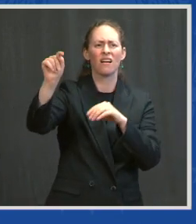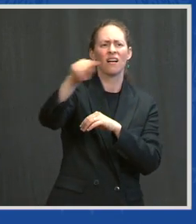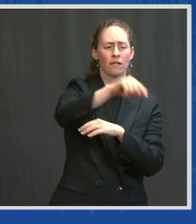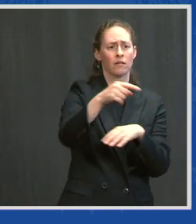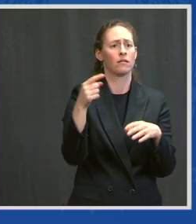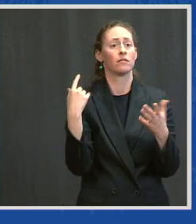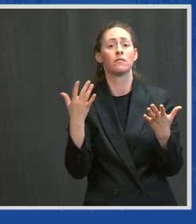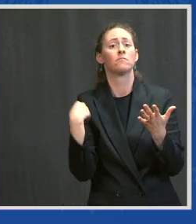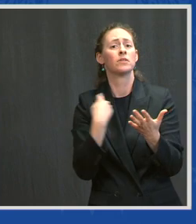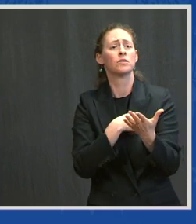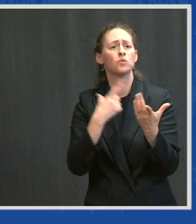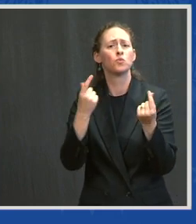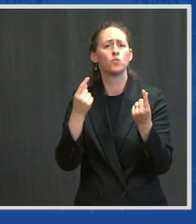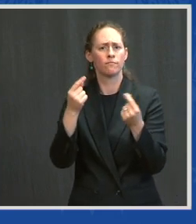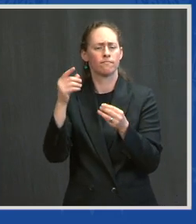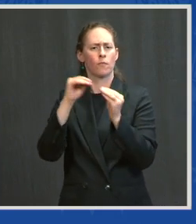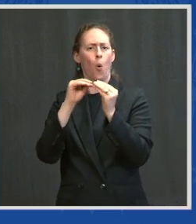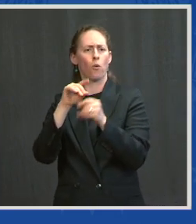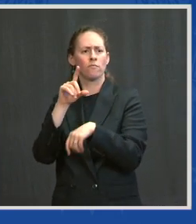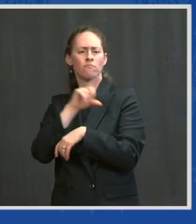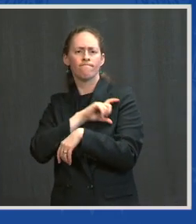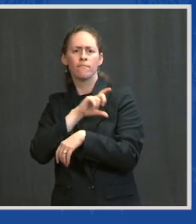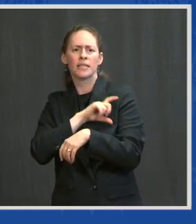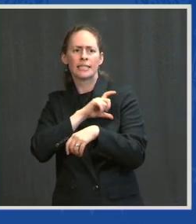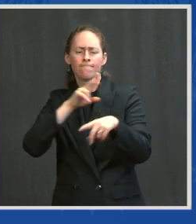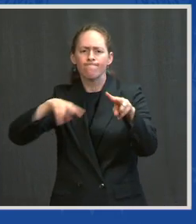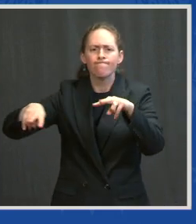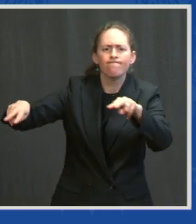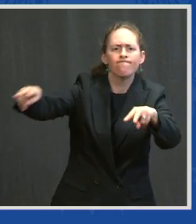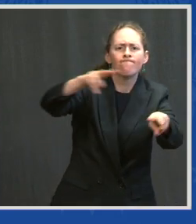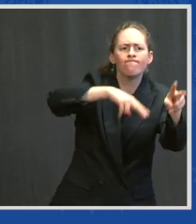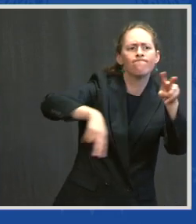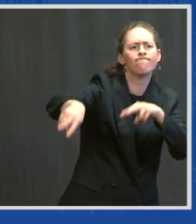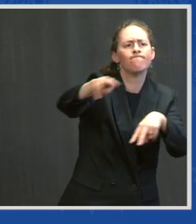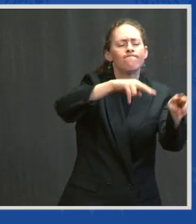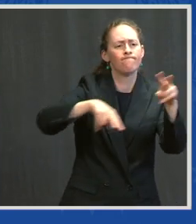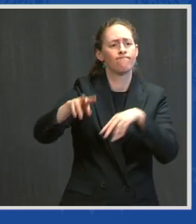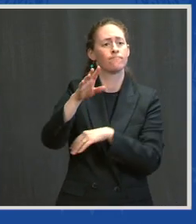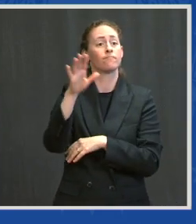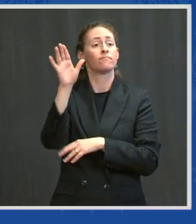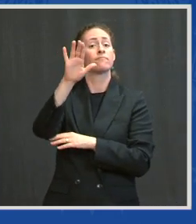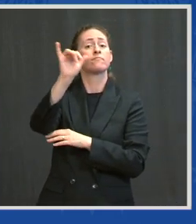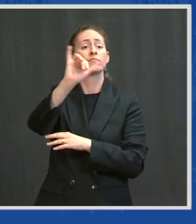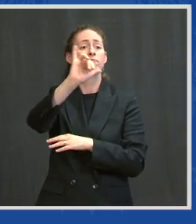Mayors will also be able to buy crime-fighting technologies, like gunshot detection systems,